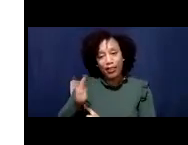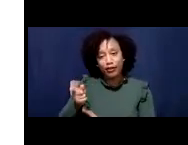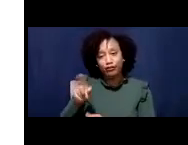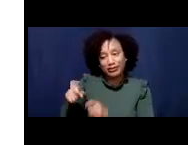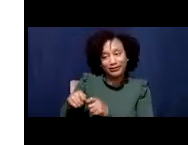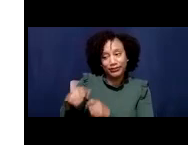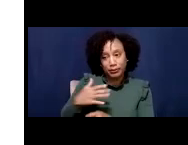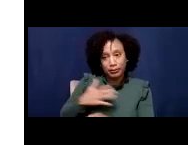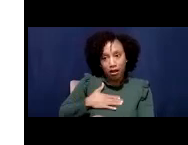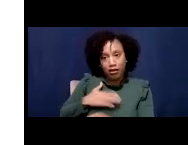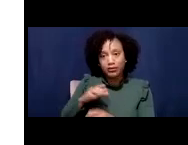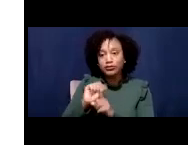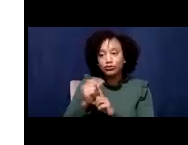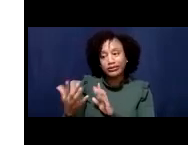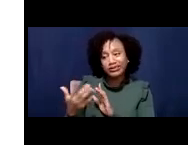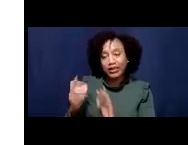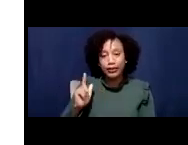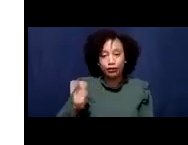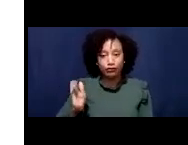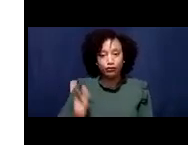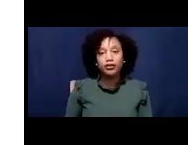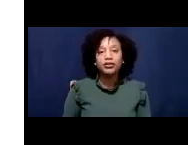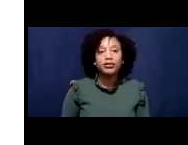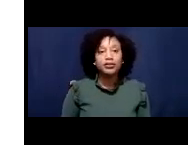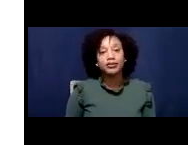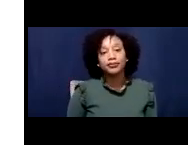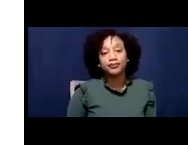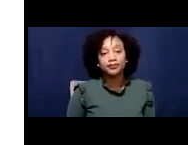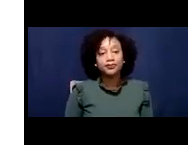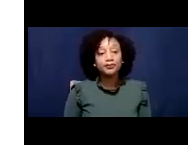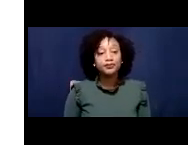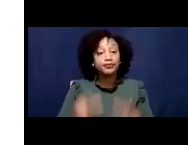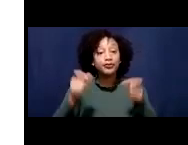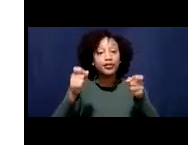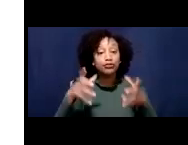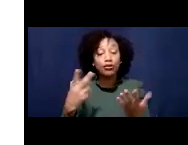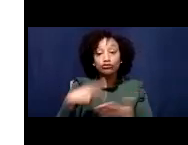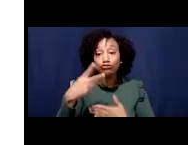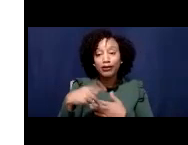to your own situation, please plan to connect with the program director at a later date